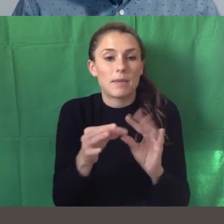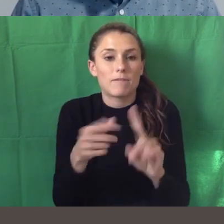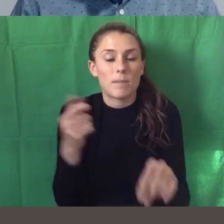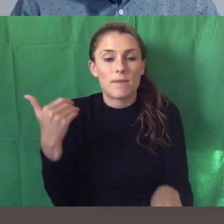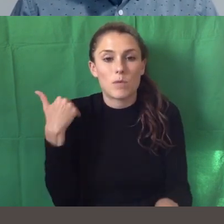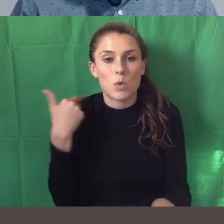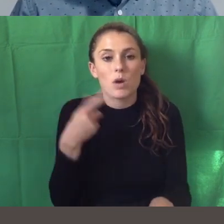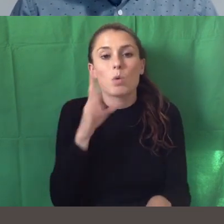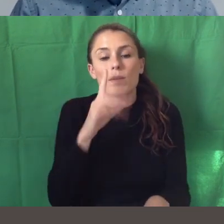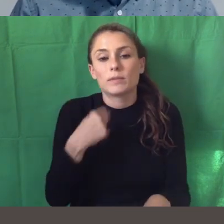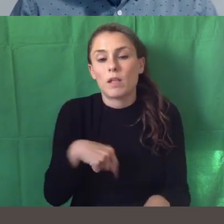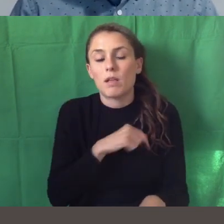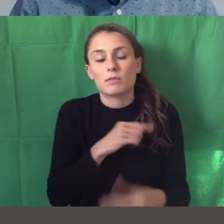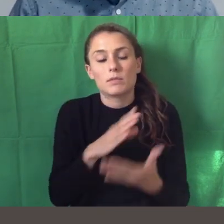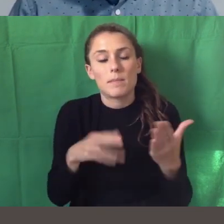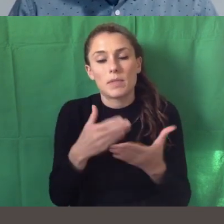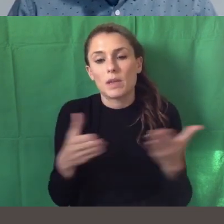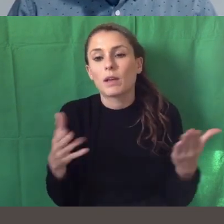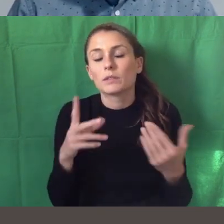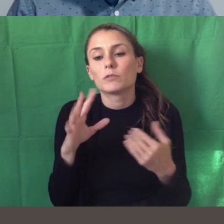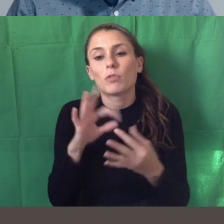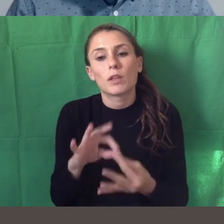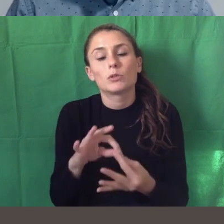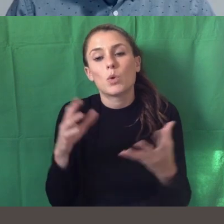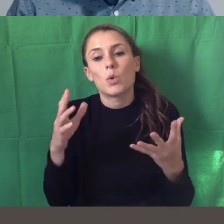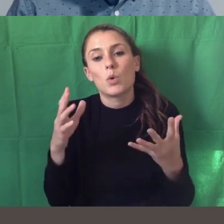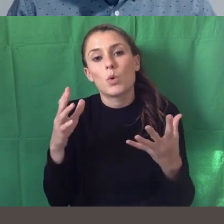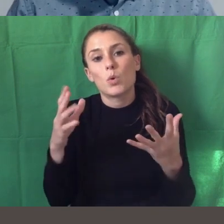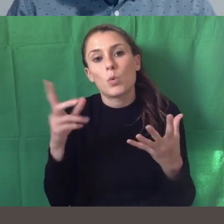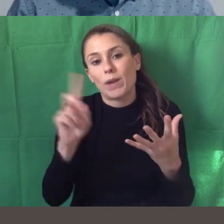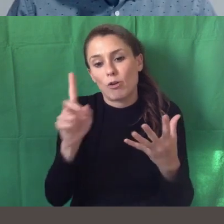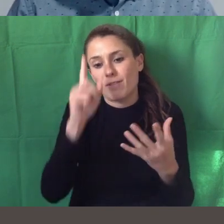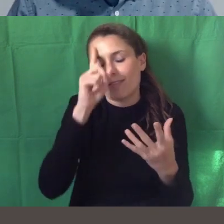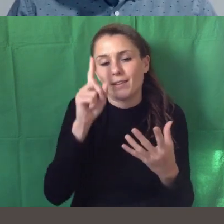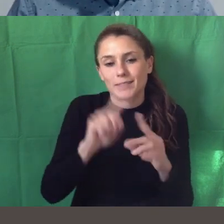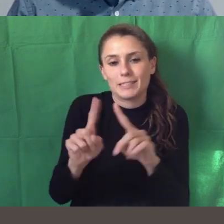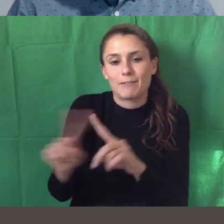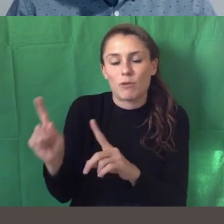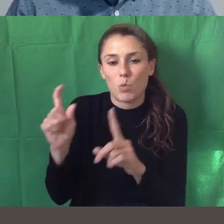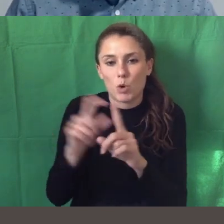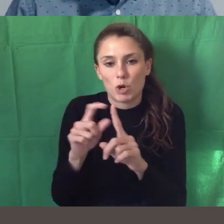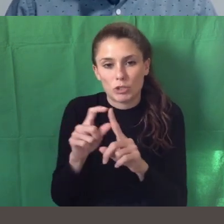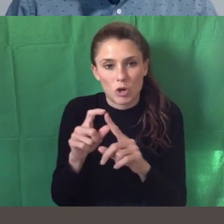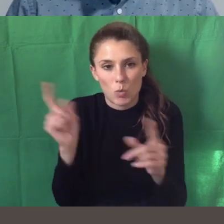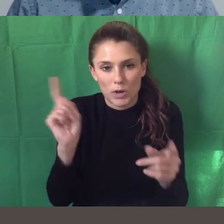it'll tell us some things about where it thinks different words are.